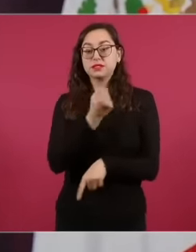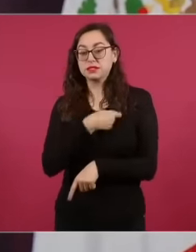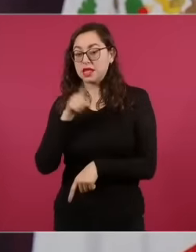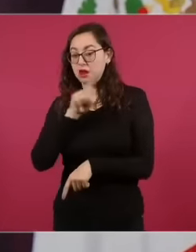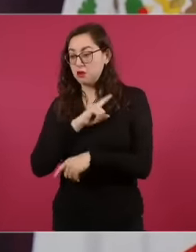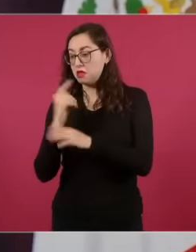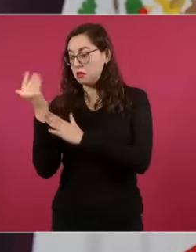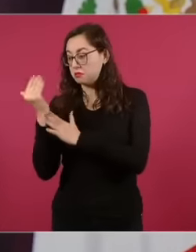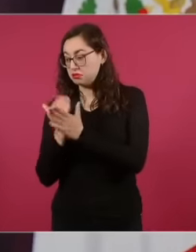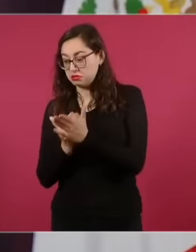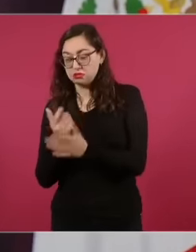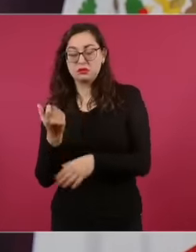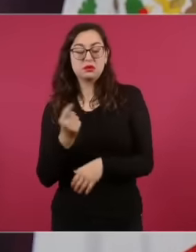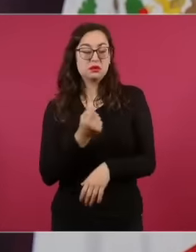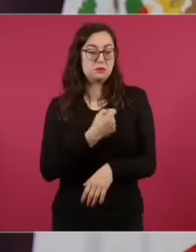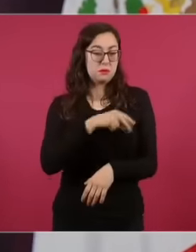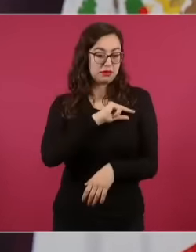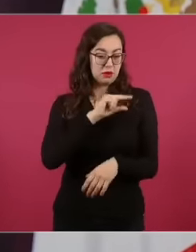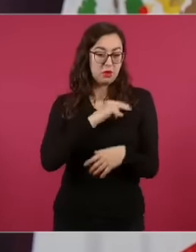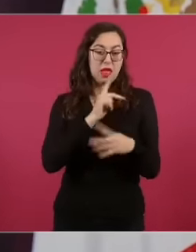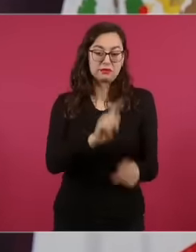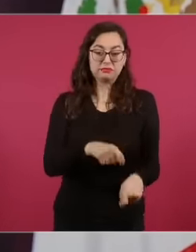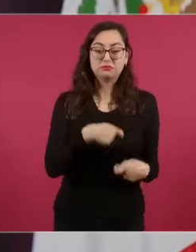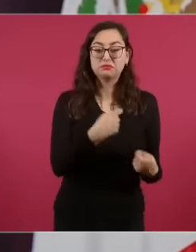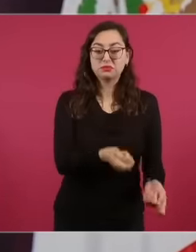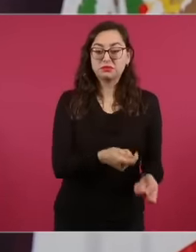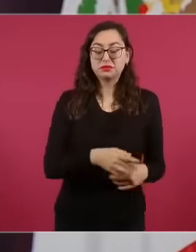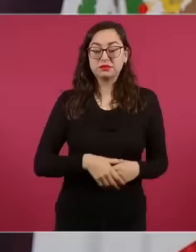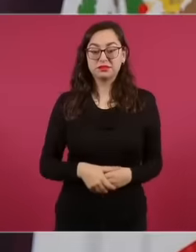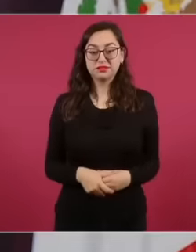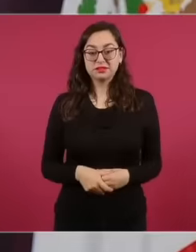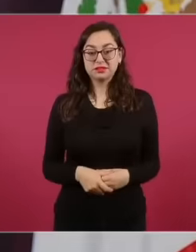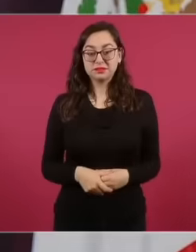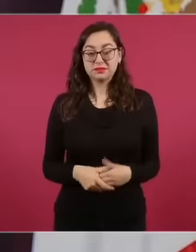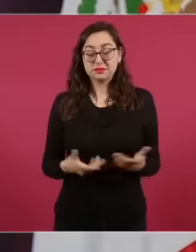eh At that time